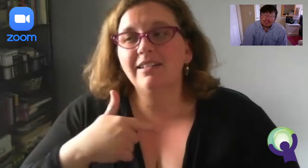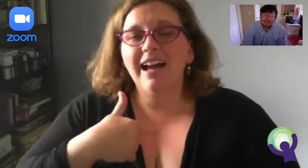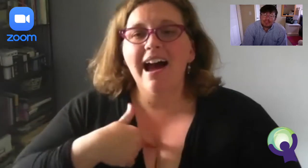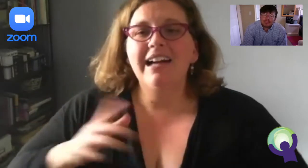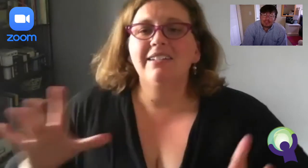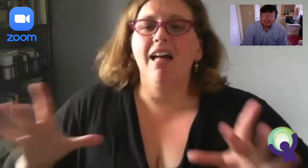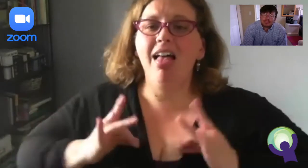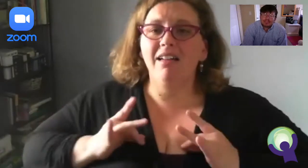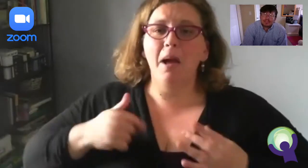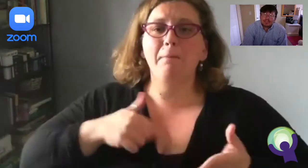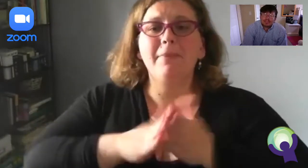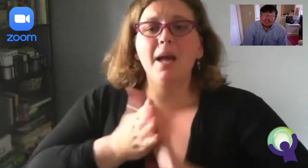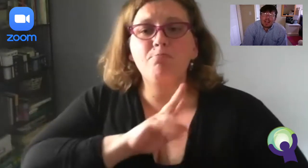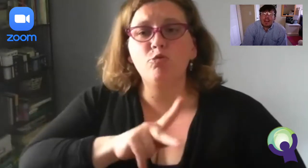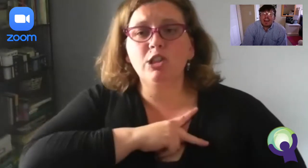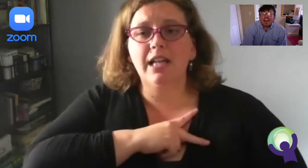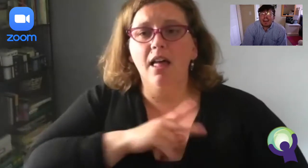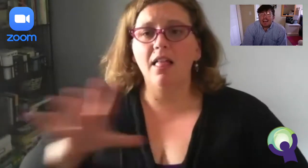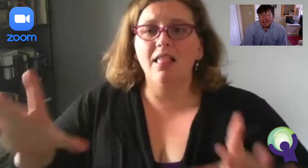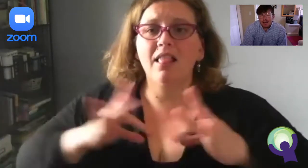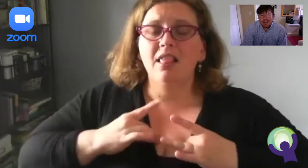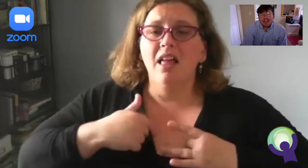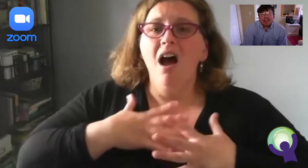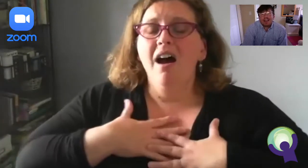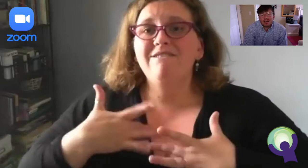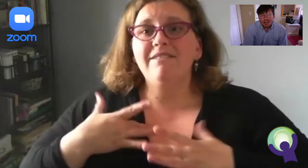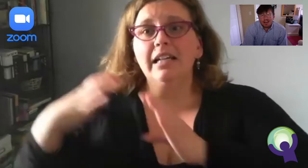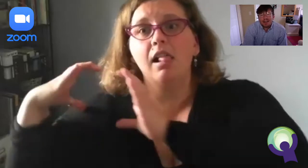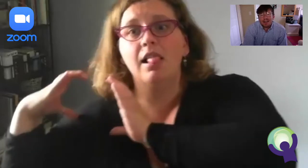are having a bad day i kind of take that personally and it